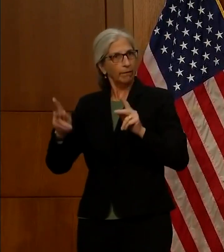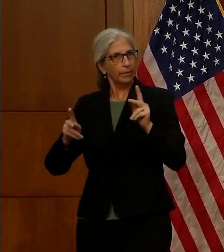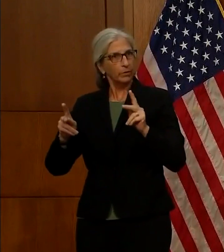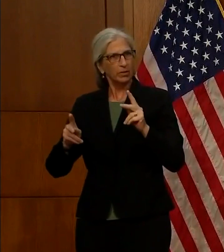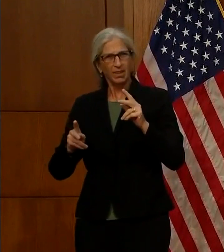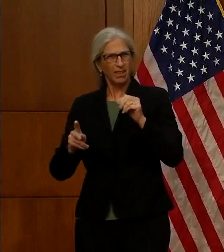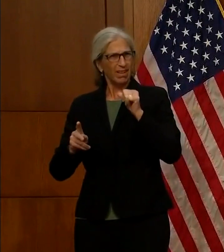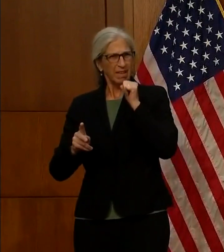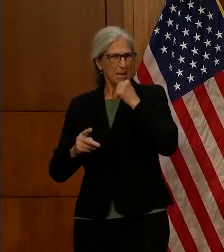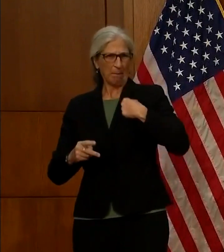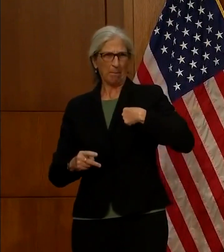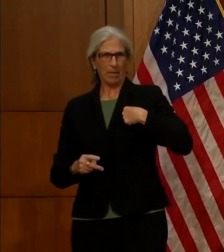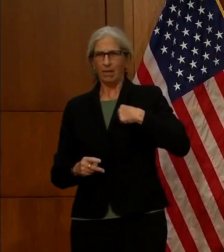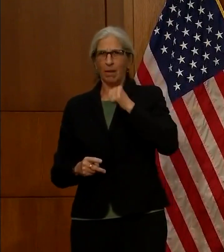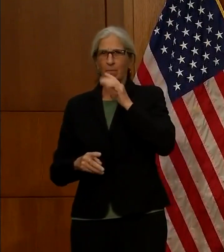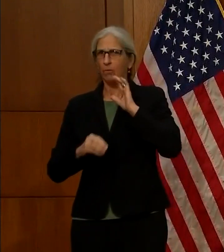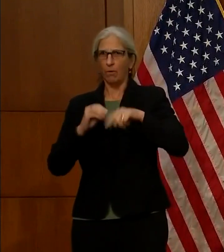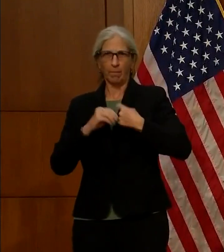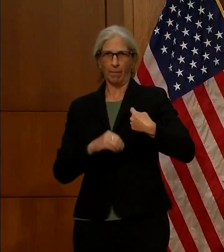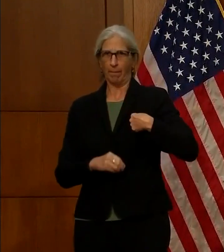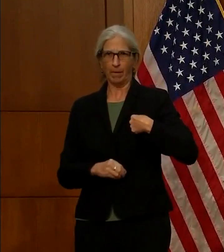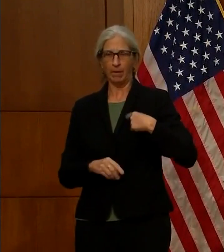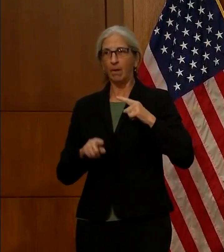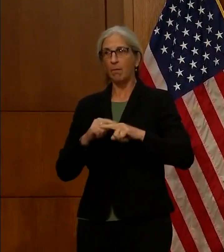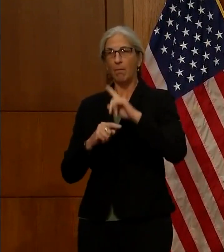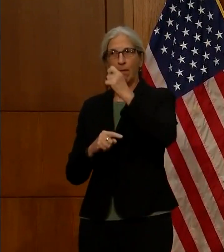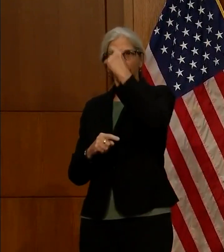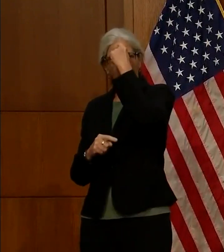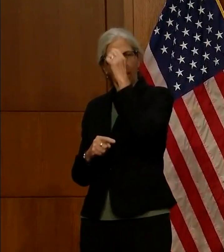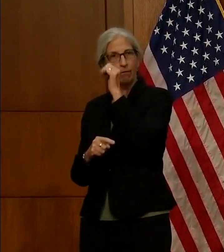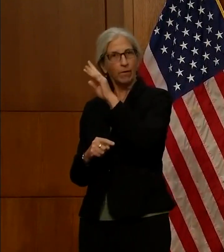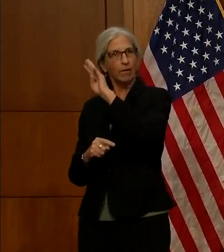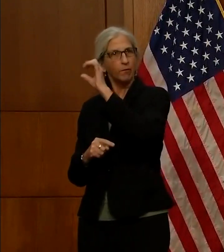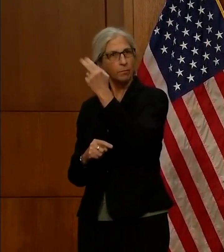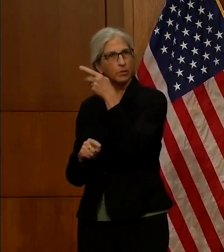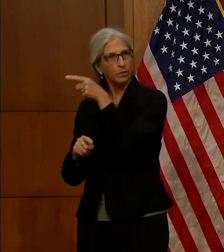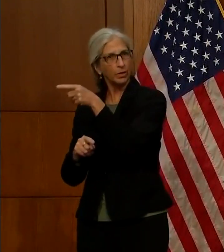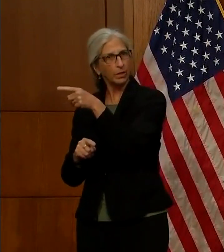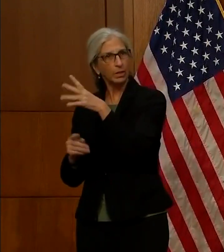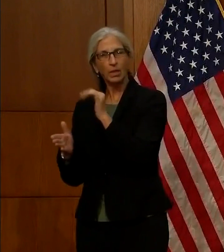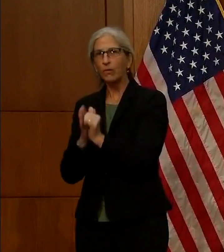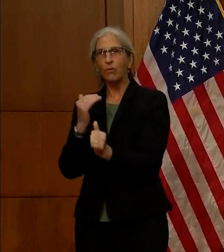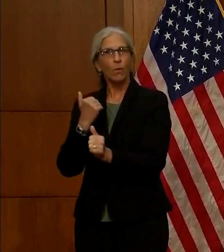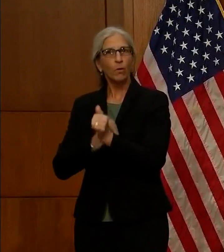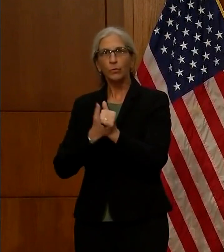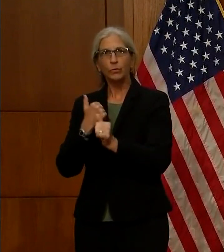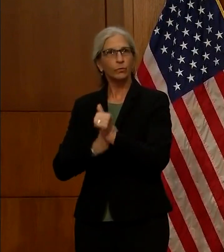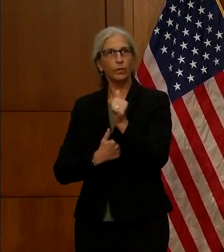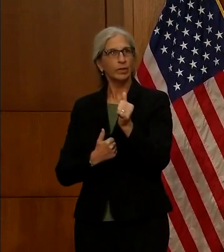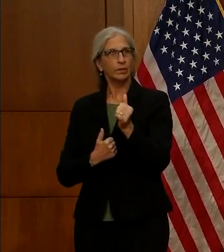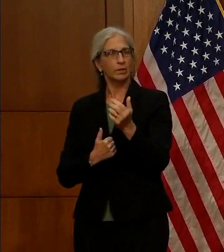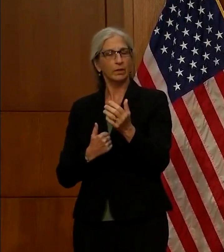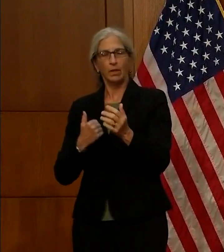OUR ELECTED OFFICIALS- NOT JUST ME IT'S NOT ABOUT ME- THE